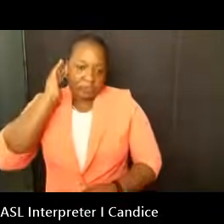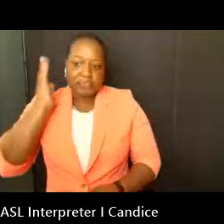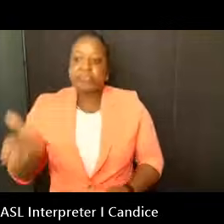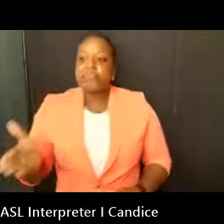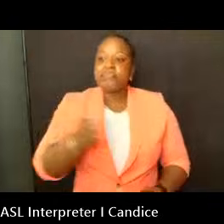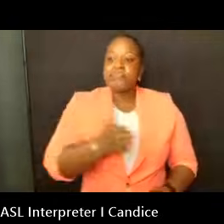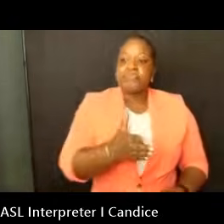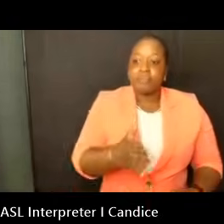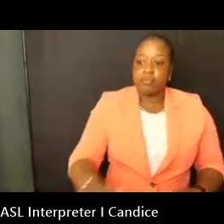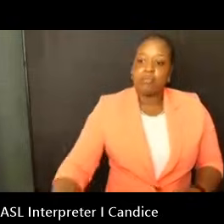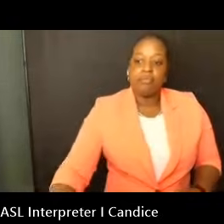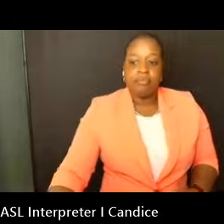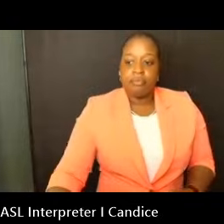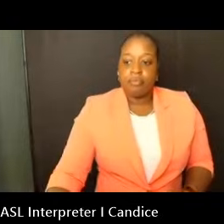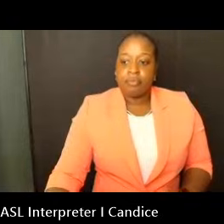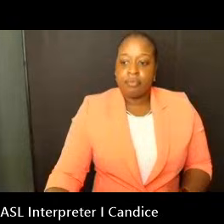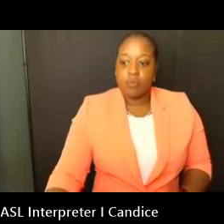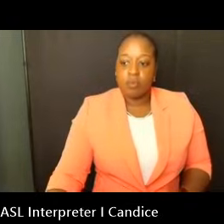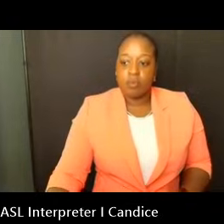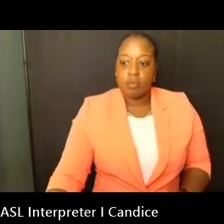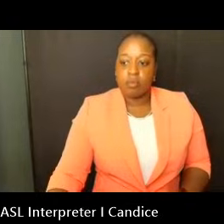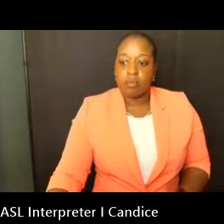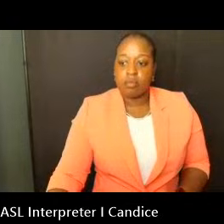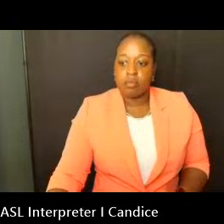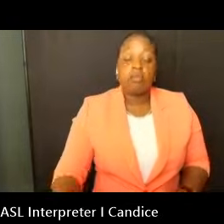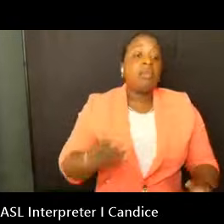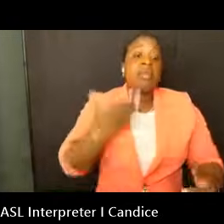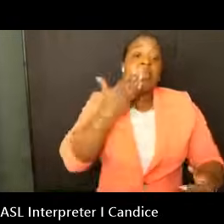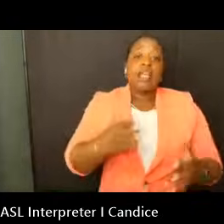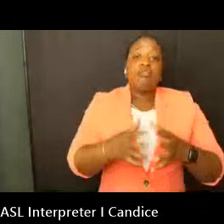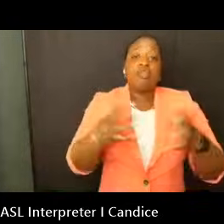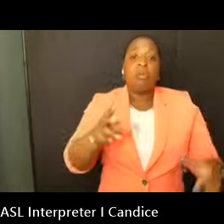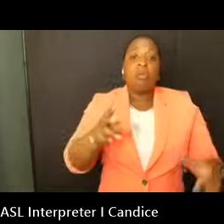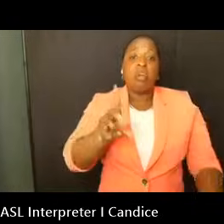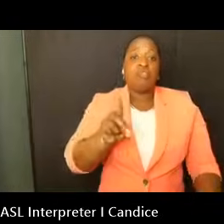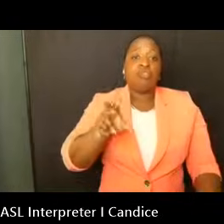of time for questions, and I'm going to exert again my moderator privilege here and ask you